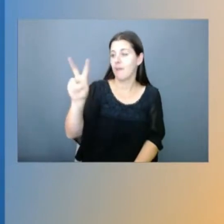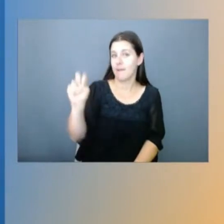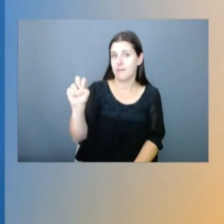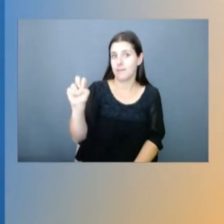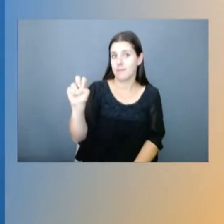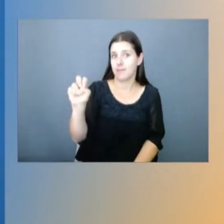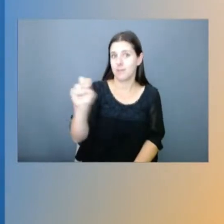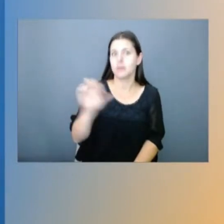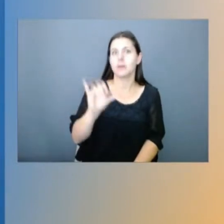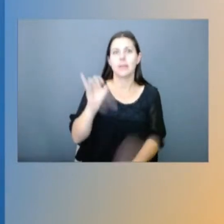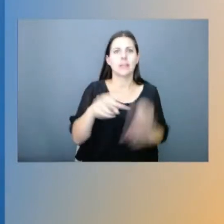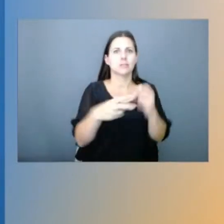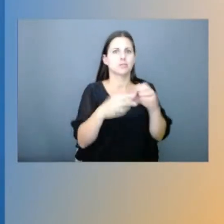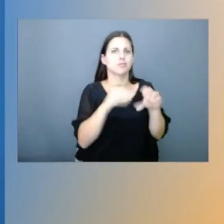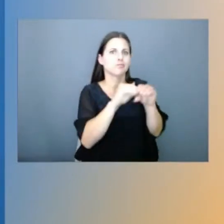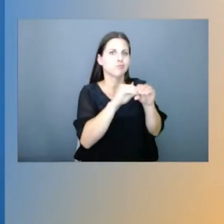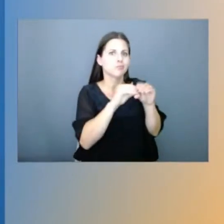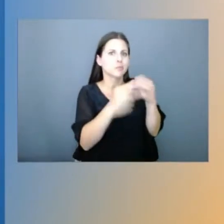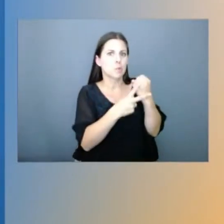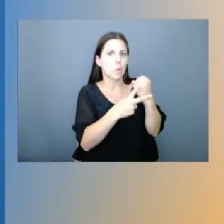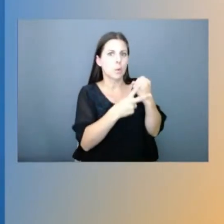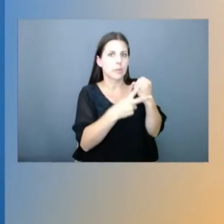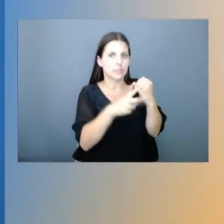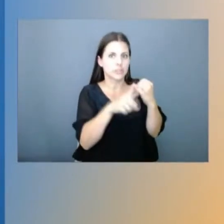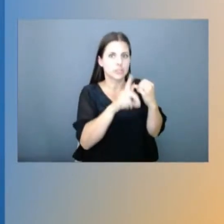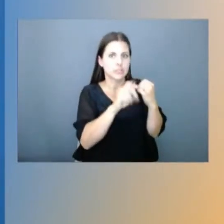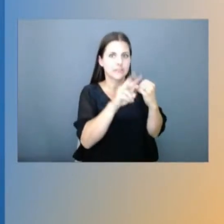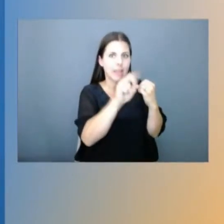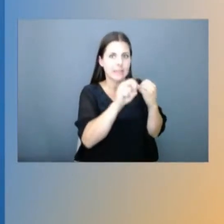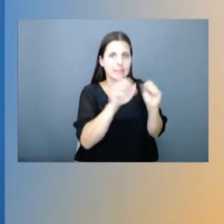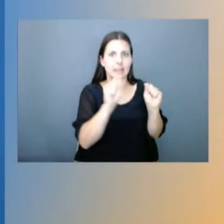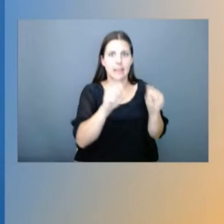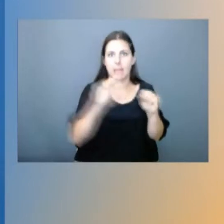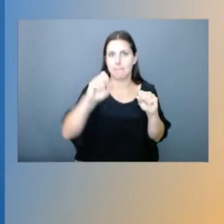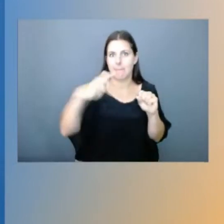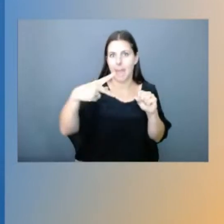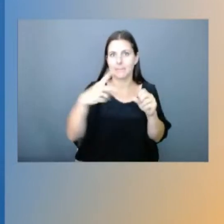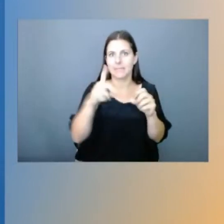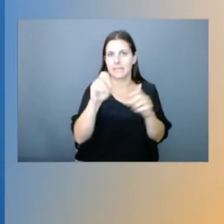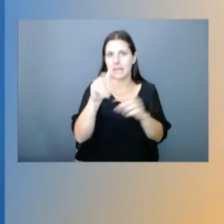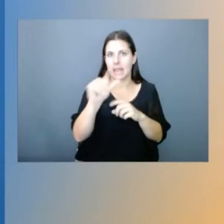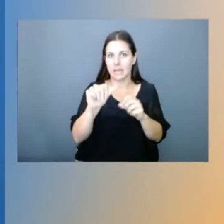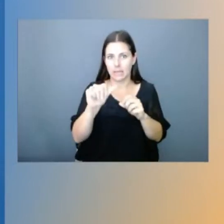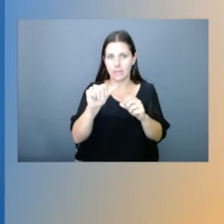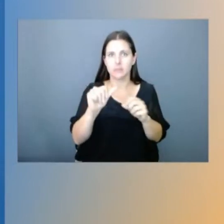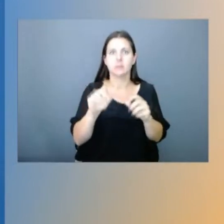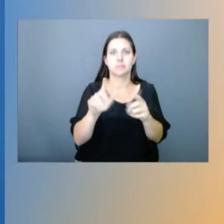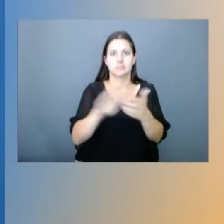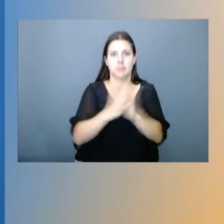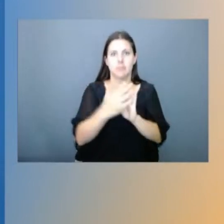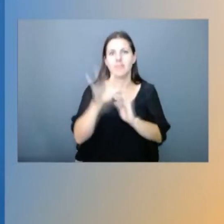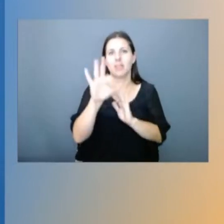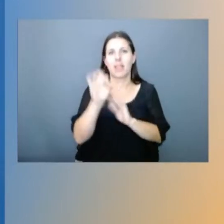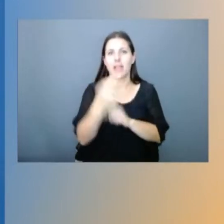that can map the data persistently into flash memory. Now, if you compare that to hard disk,